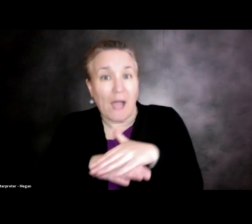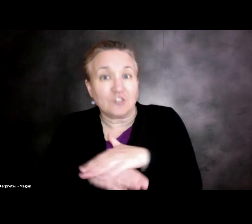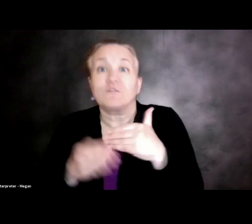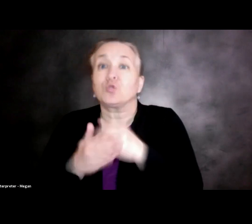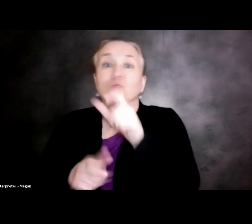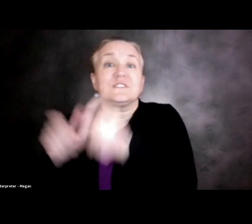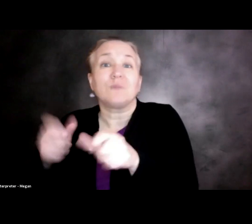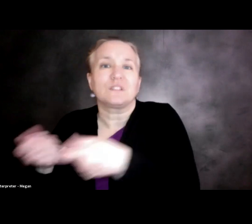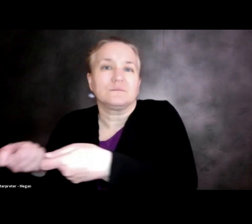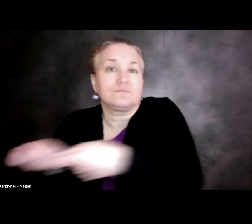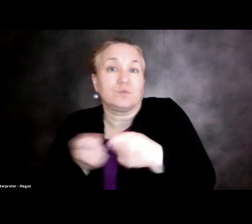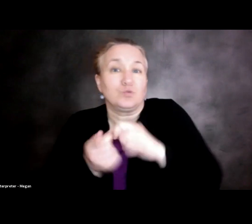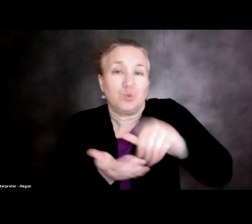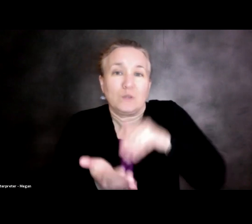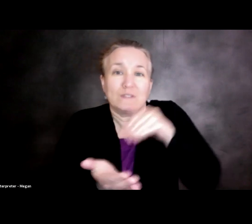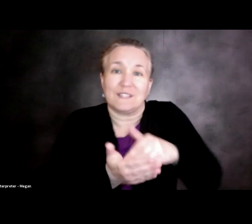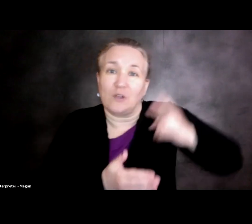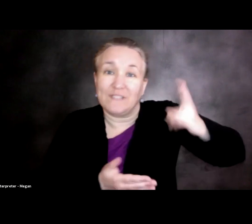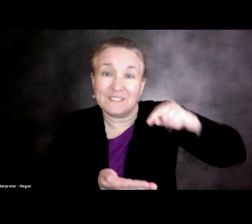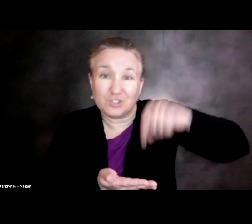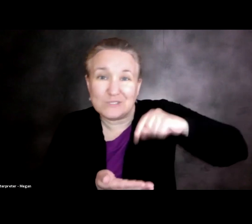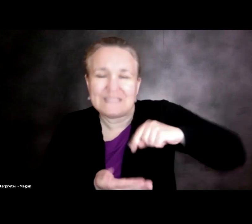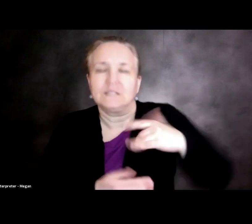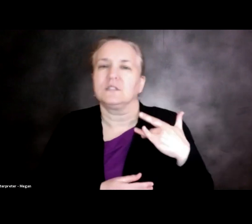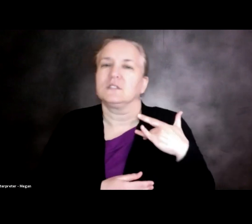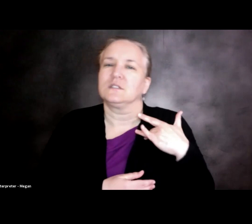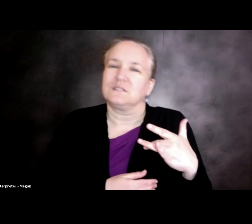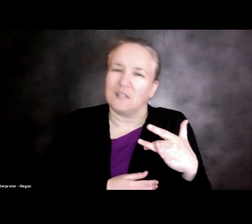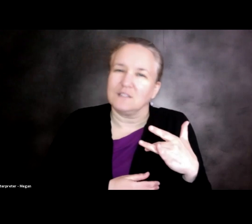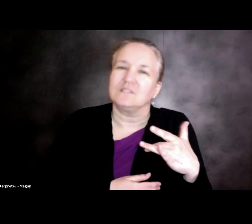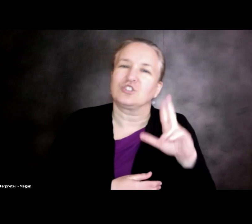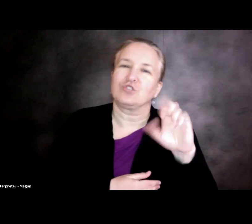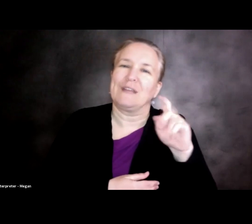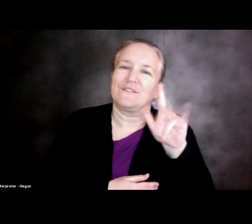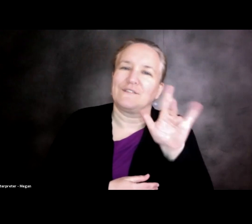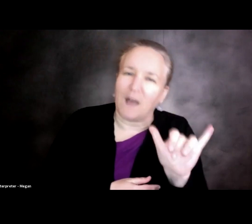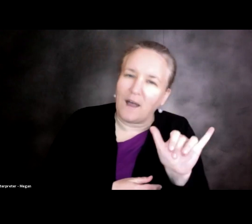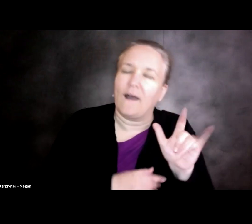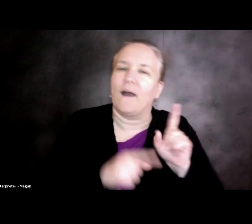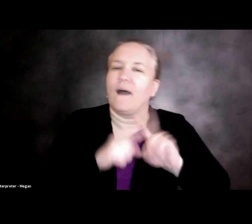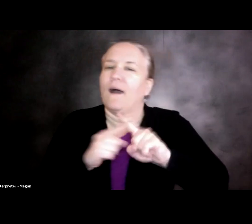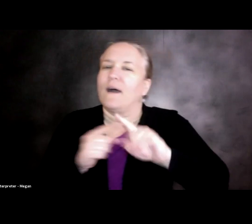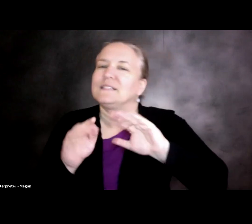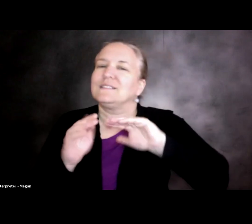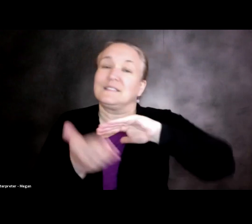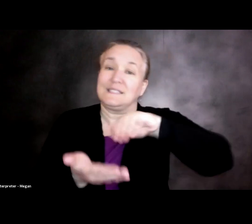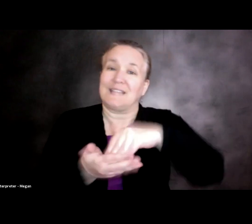into the central concerns of history tends to reify all sorts of center periphery binaries,